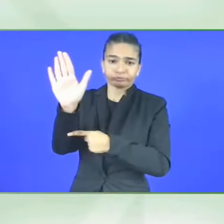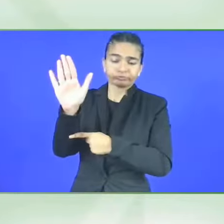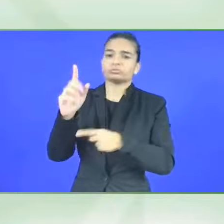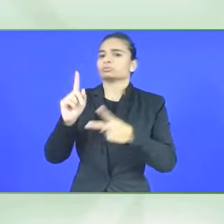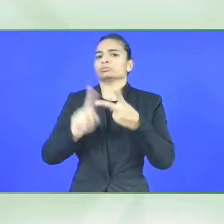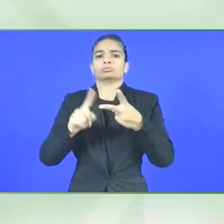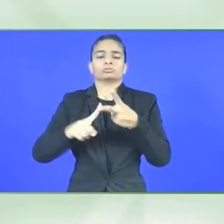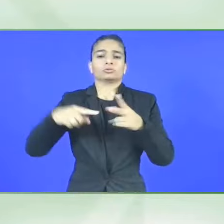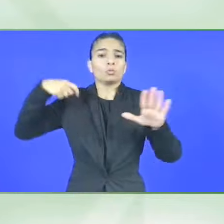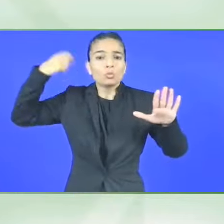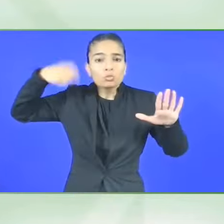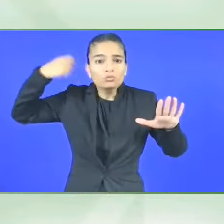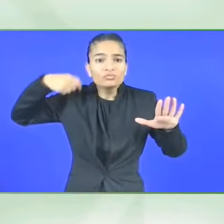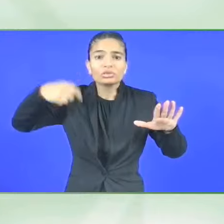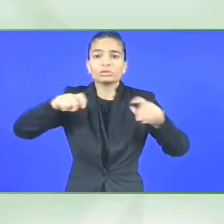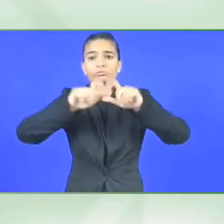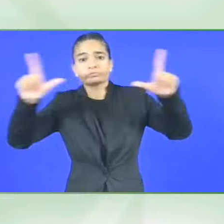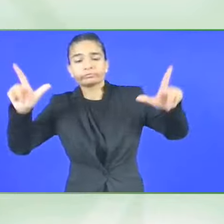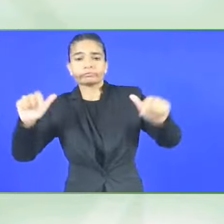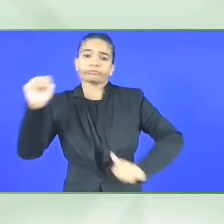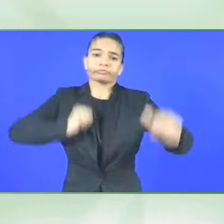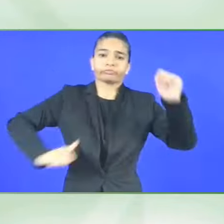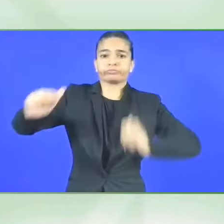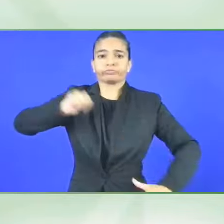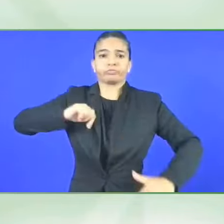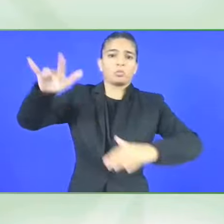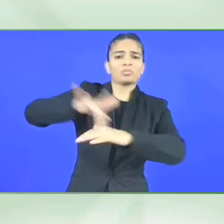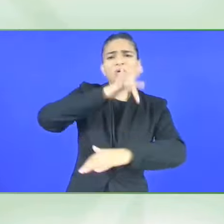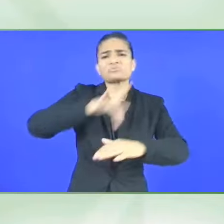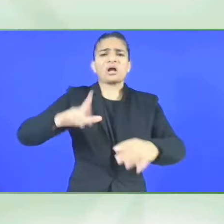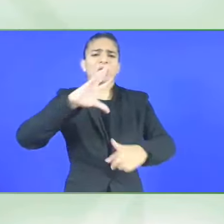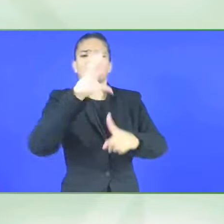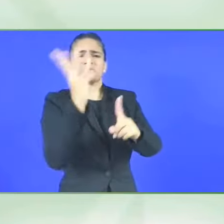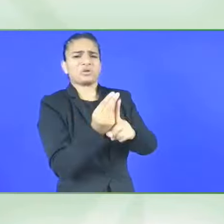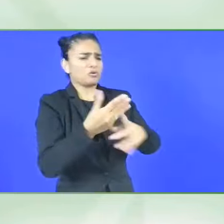inclusion, accessibility, and recognition of diverse identities.